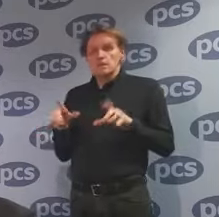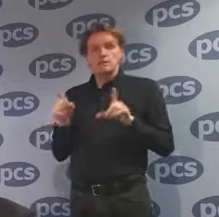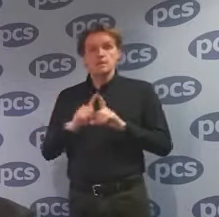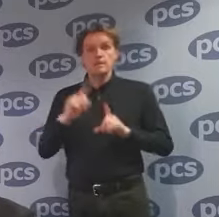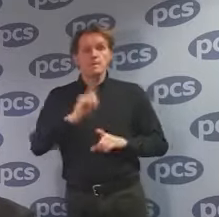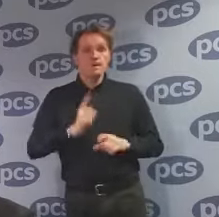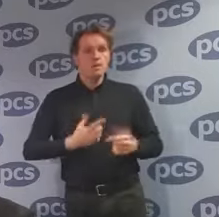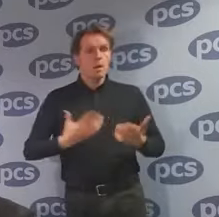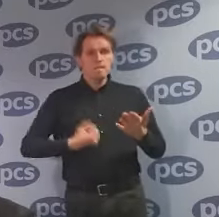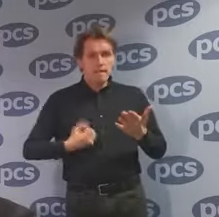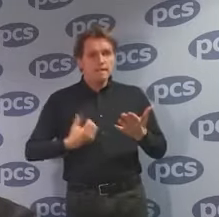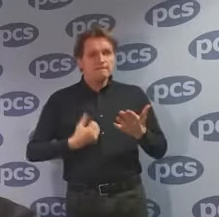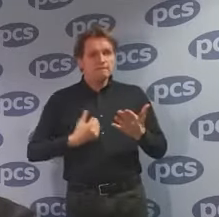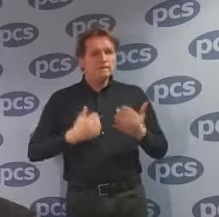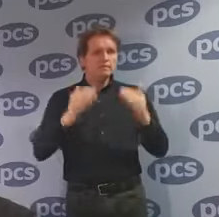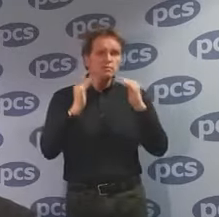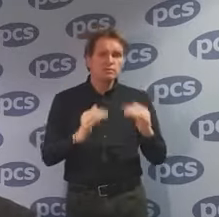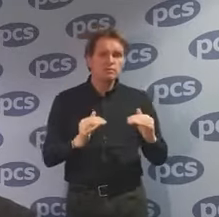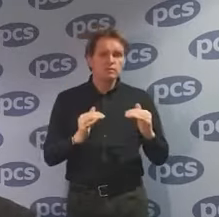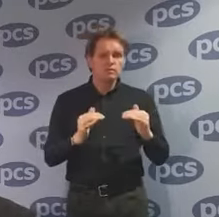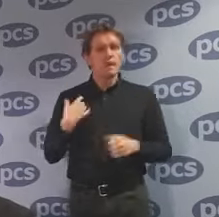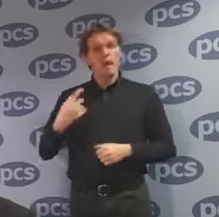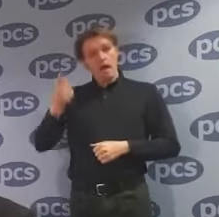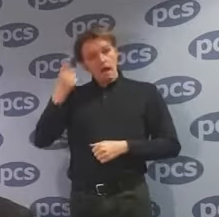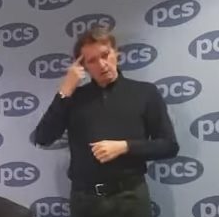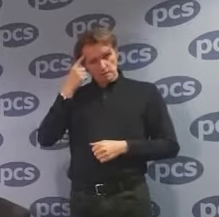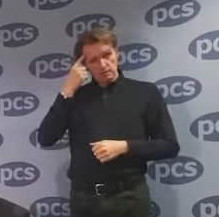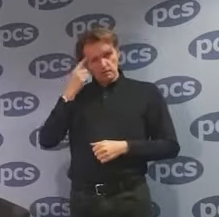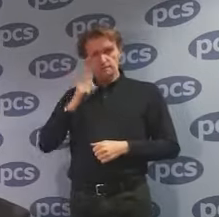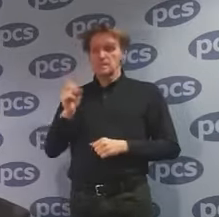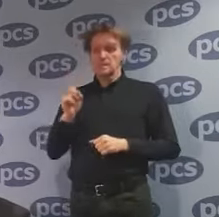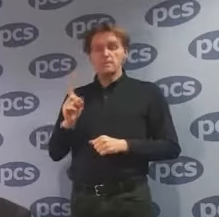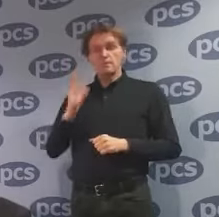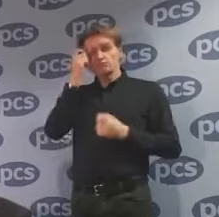being reduced I think people have got the fact that austerity is doing down